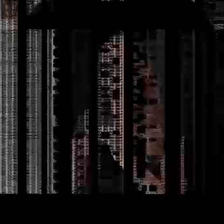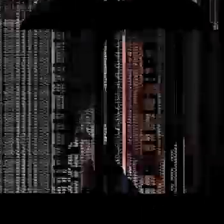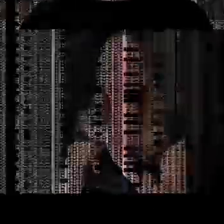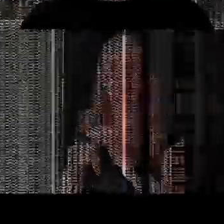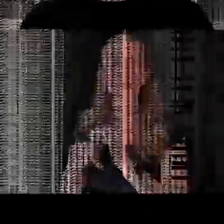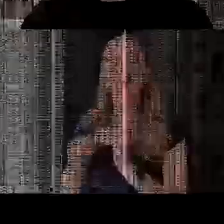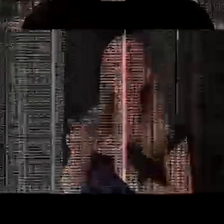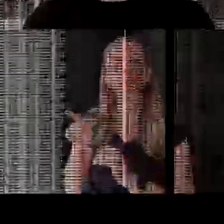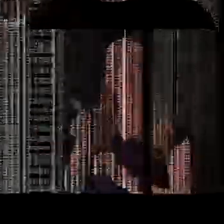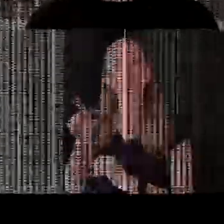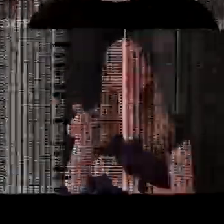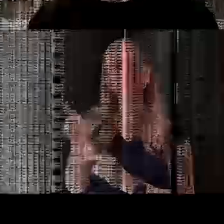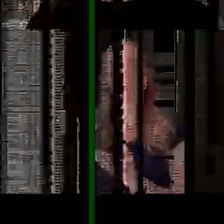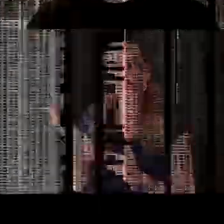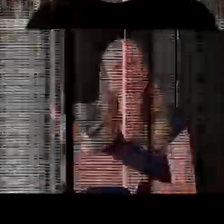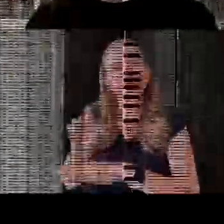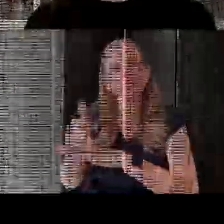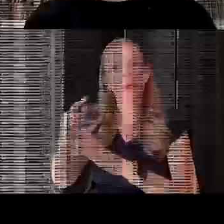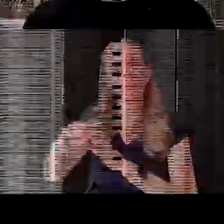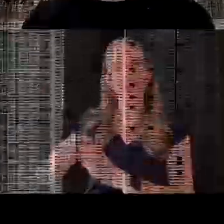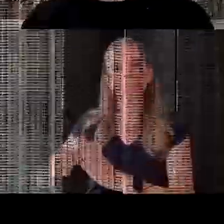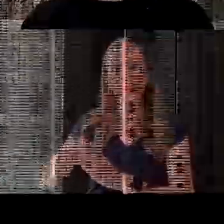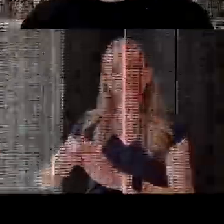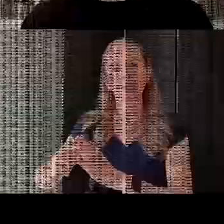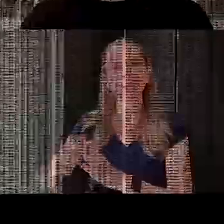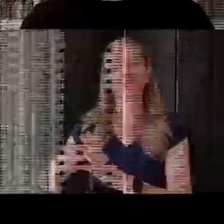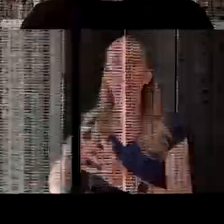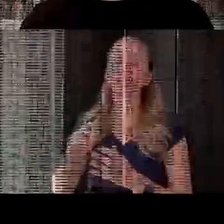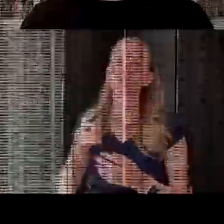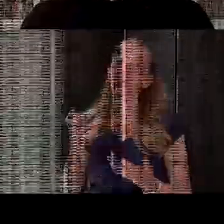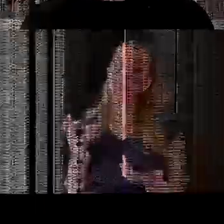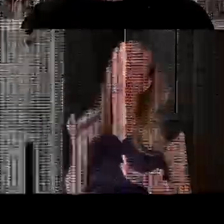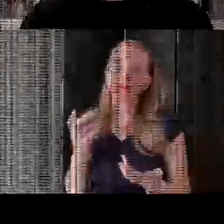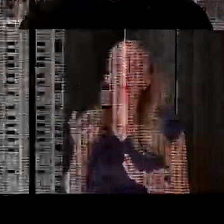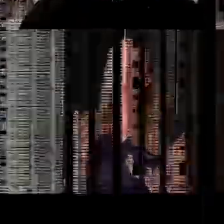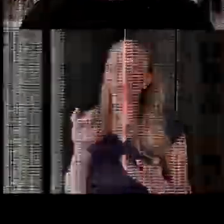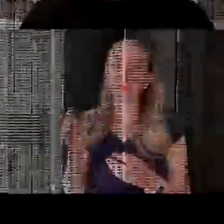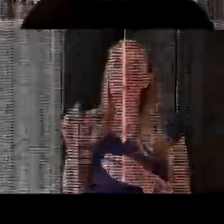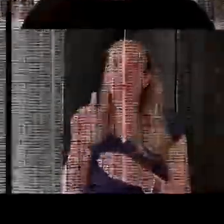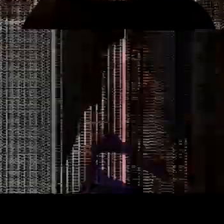These should be there from the get-go, otherwise it is other ring disabled folks.